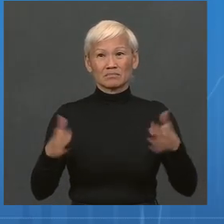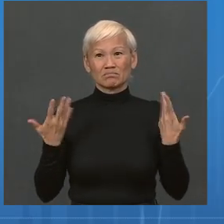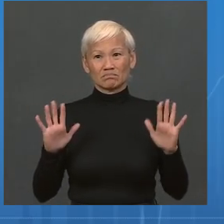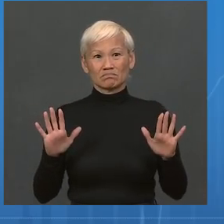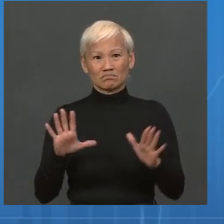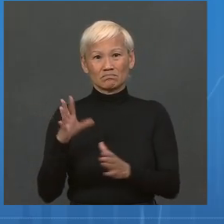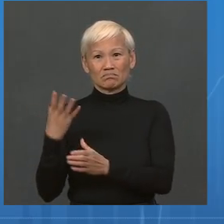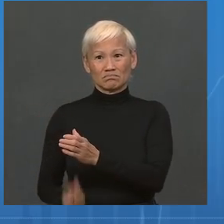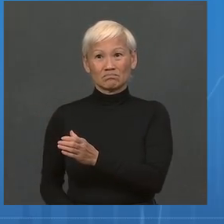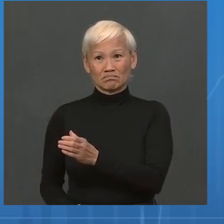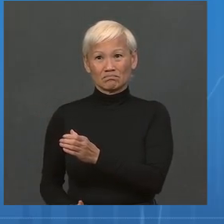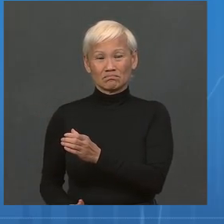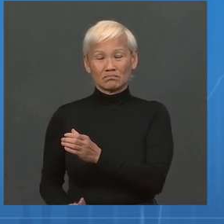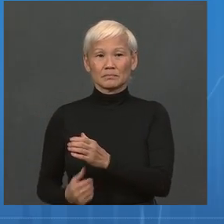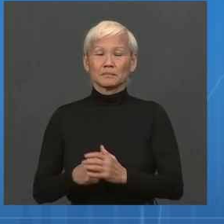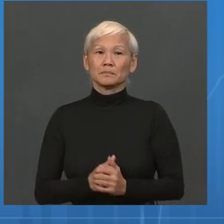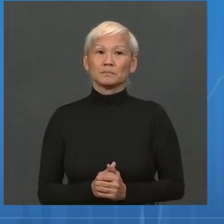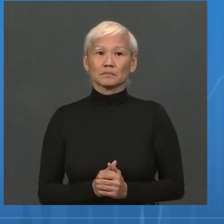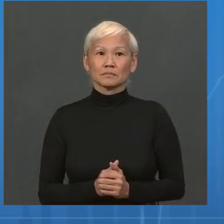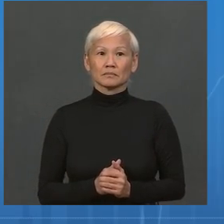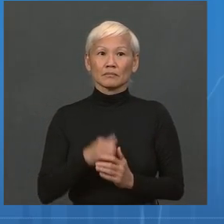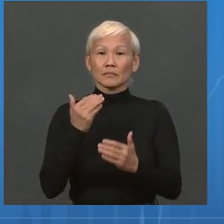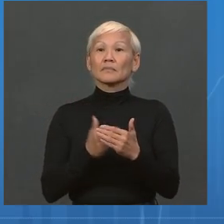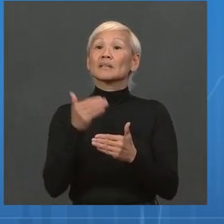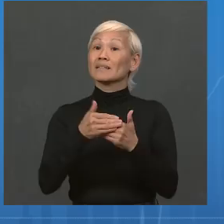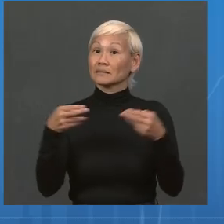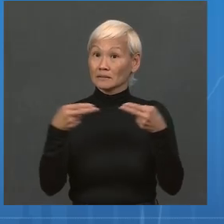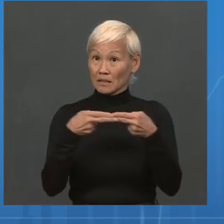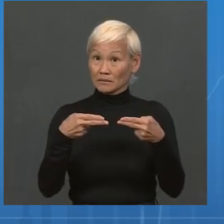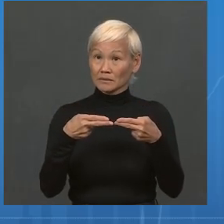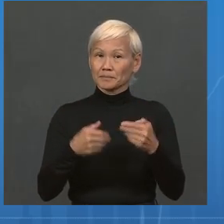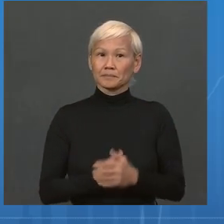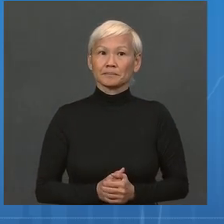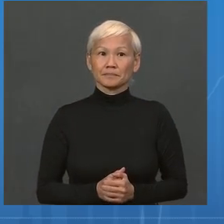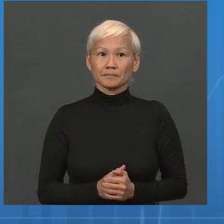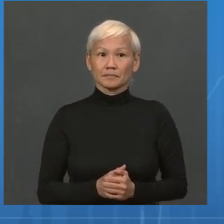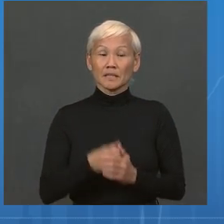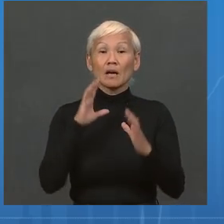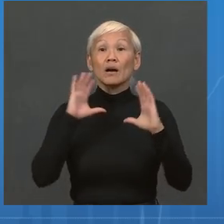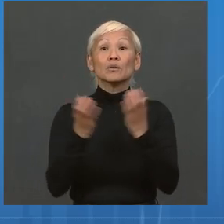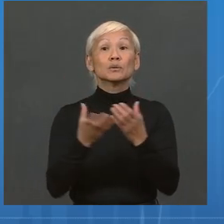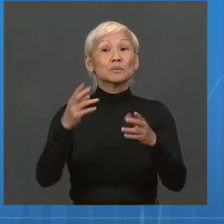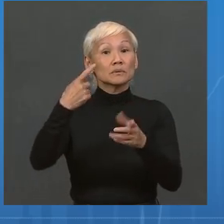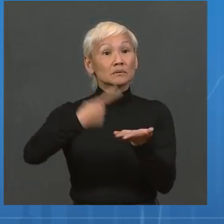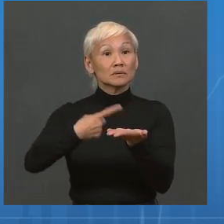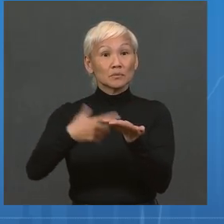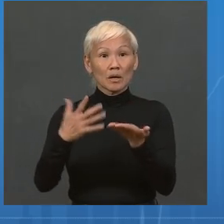Let's take a look specifically at the group under discussion today, of the 5- to 11-year-olds: